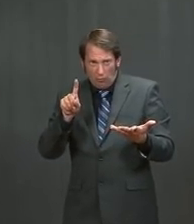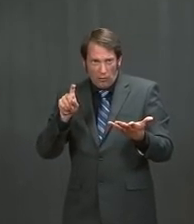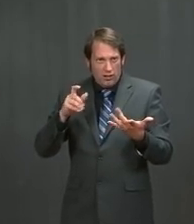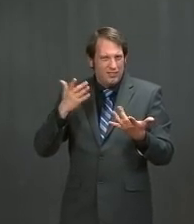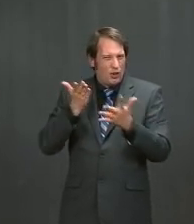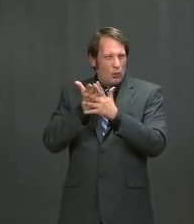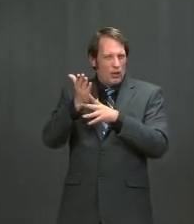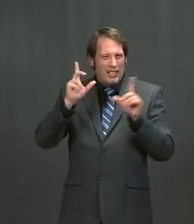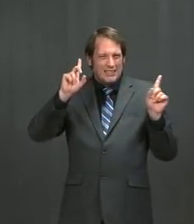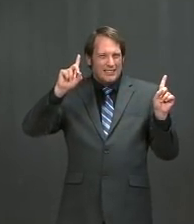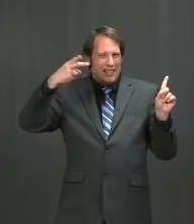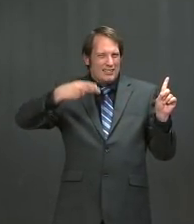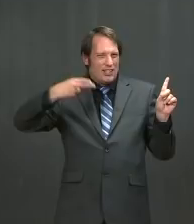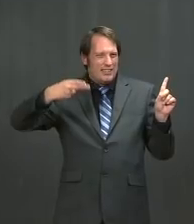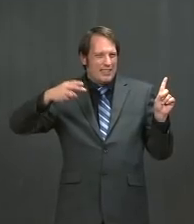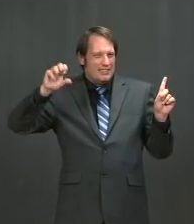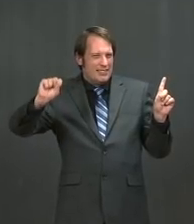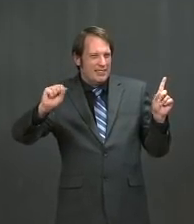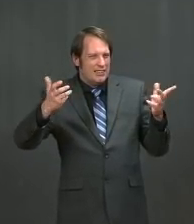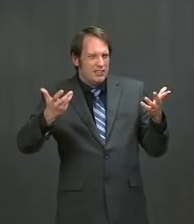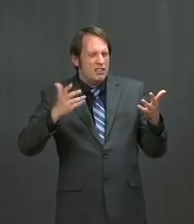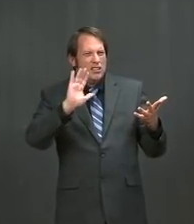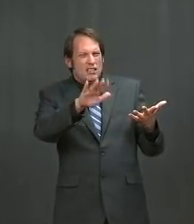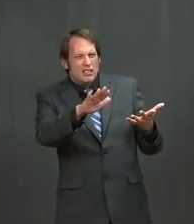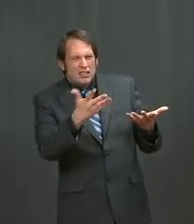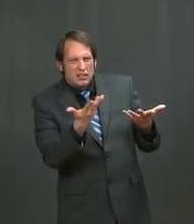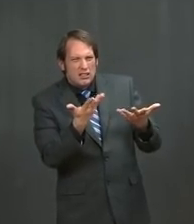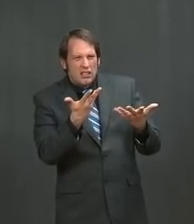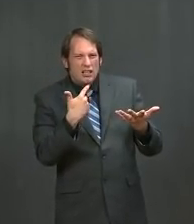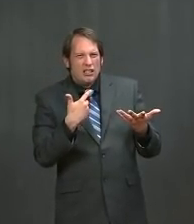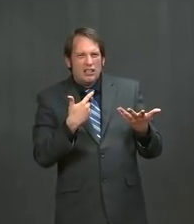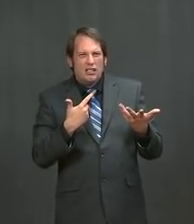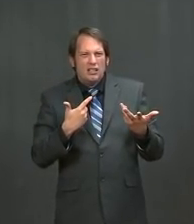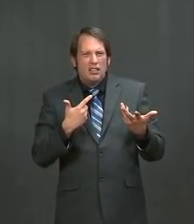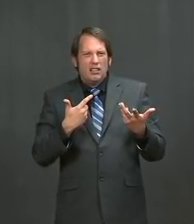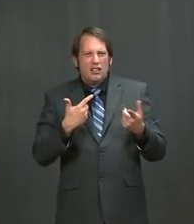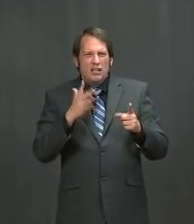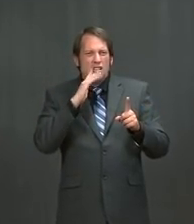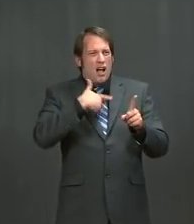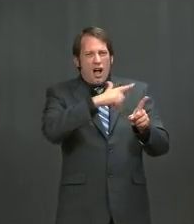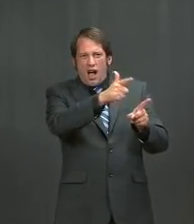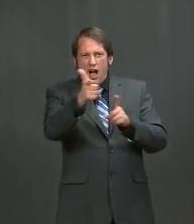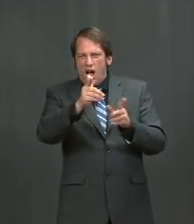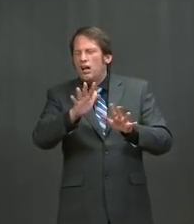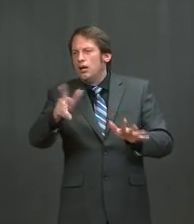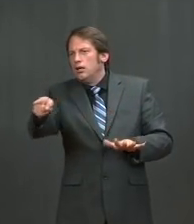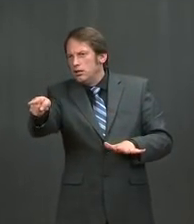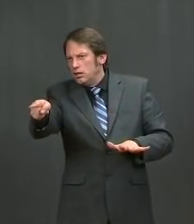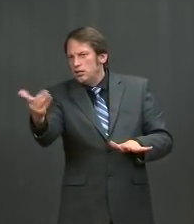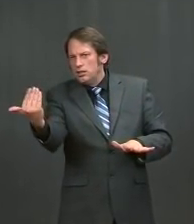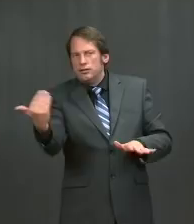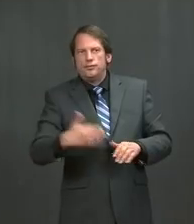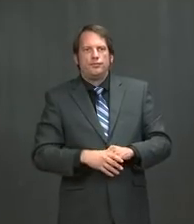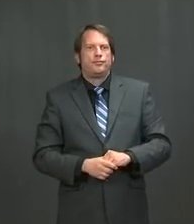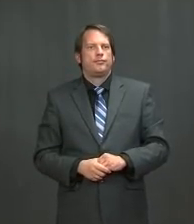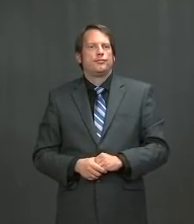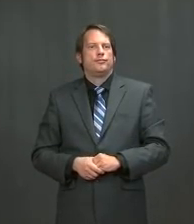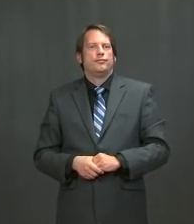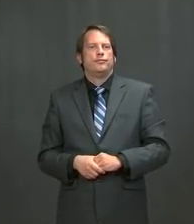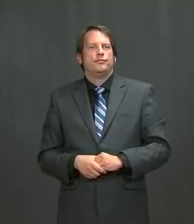Go -- go ahead. Oh, sorry, let me -- let me just get around to everybody, and then I'll come back. Go ahead. The Press: Yeah, Chief of Staff Ron Klain said last week that President Biden has asked